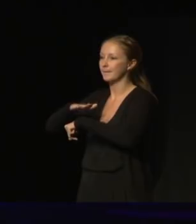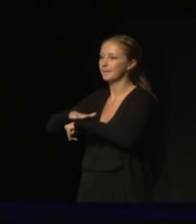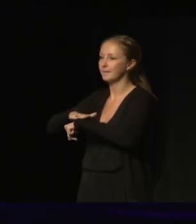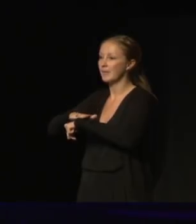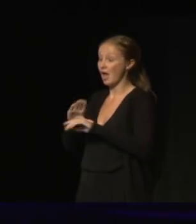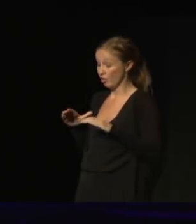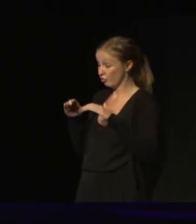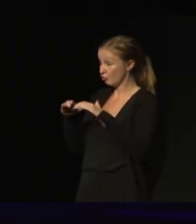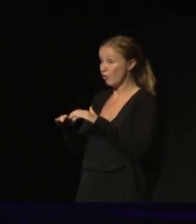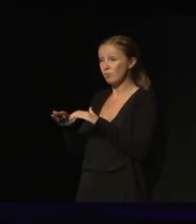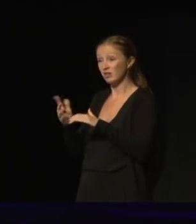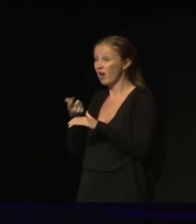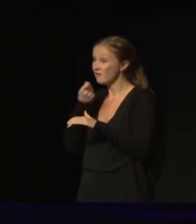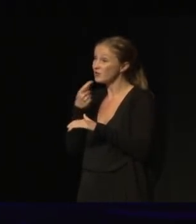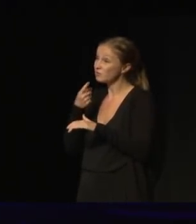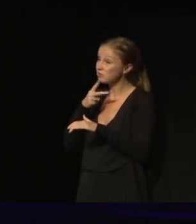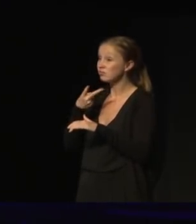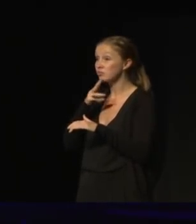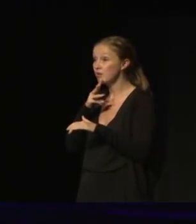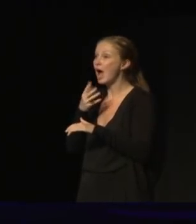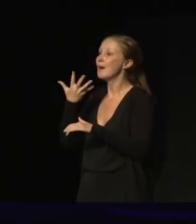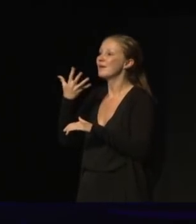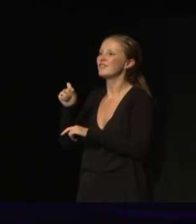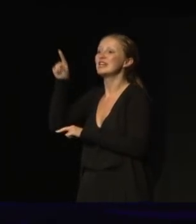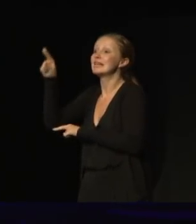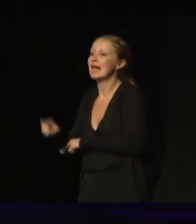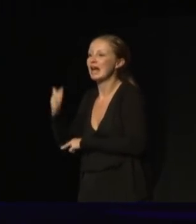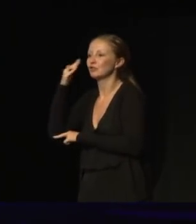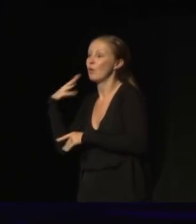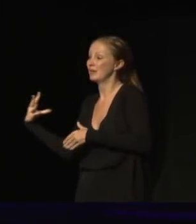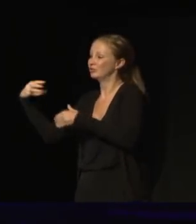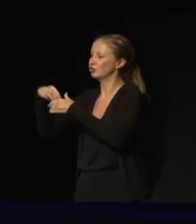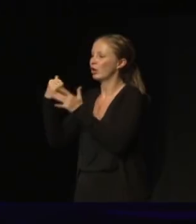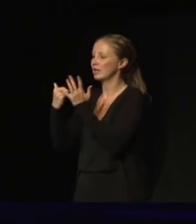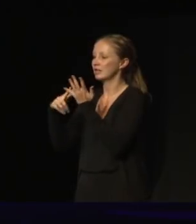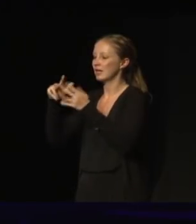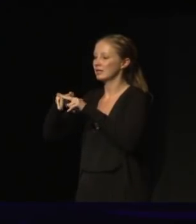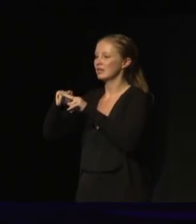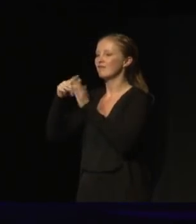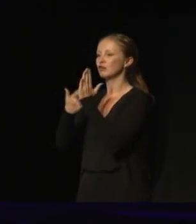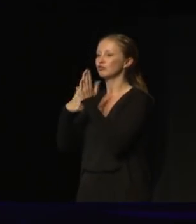but over 50,000 women join the suffragists. So in Britain, in the United States, in Europe,